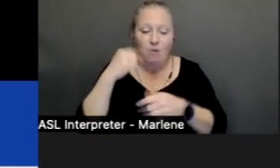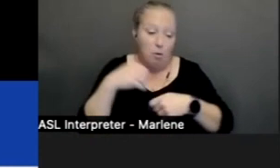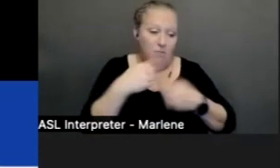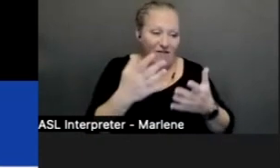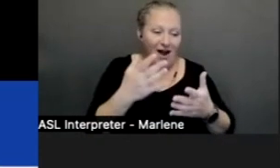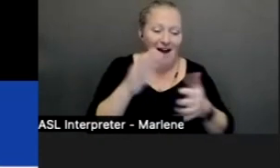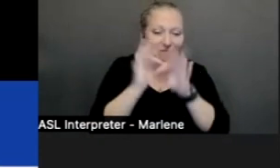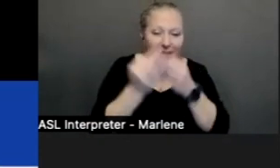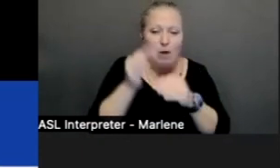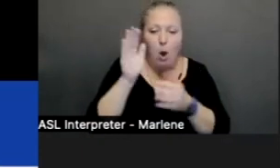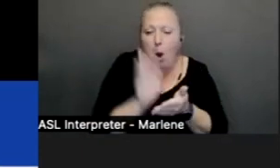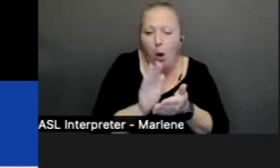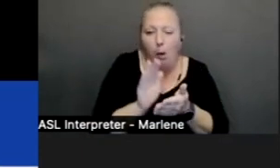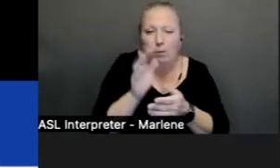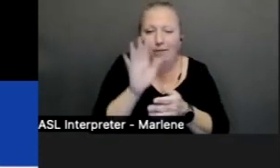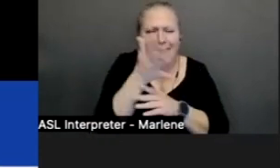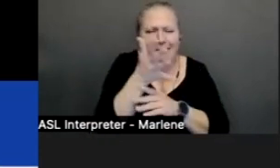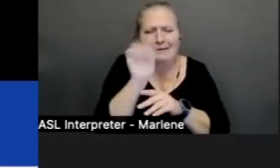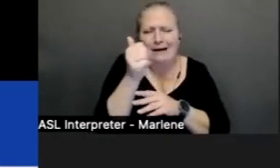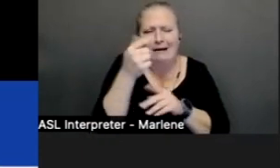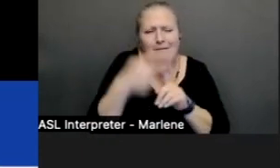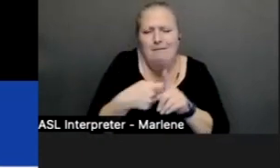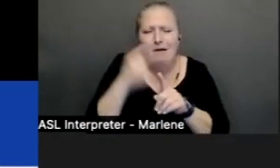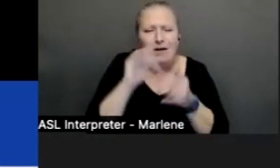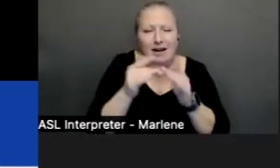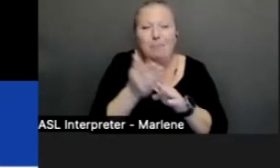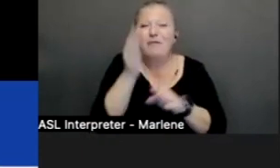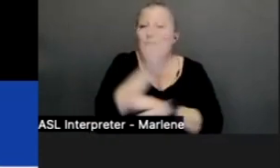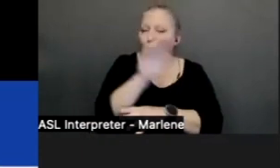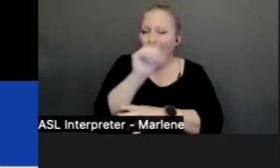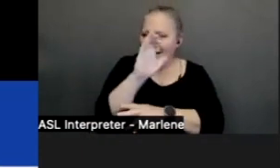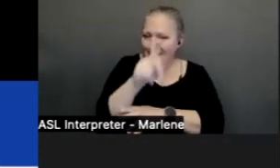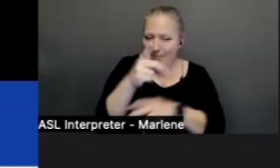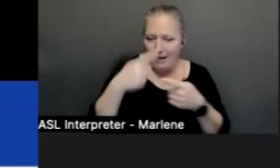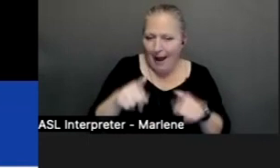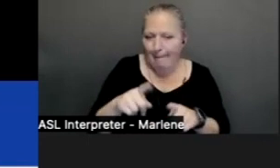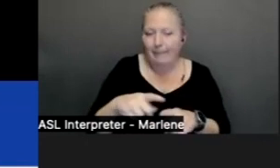cost Internet at $5 or $10 a month. This is even before ACP occurred and so they would actually